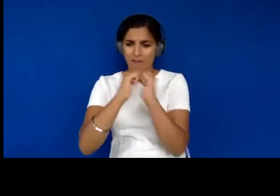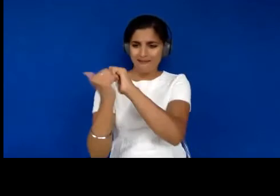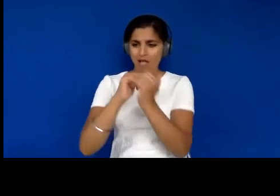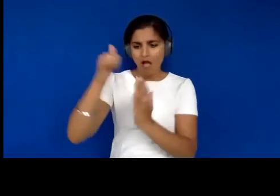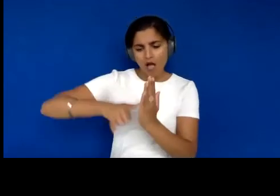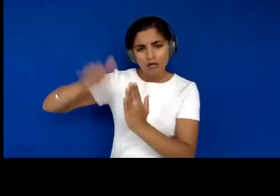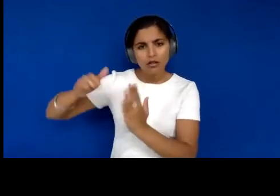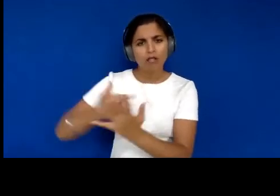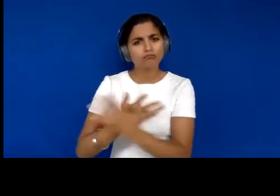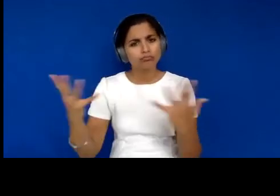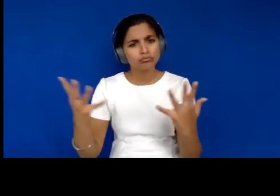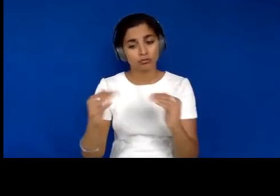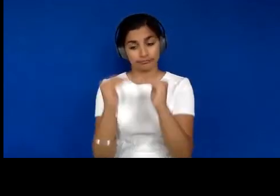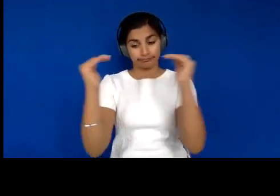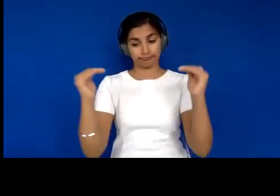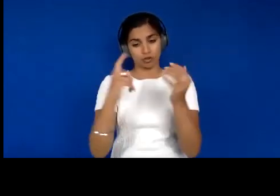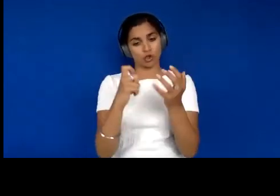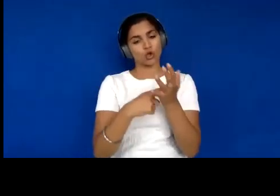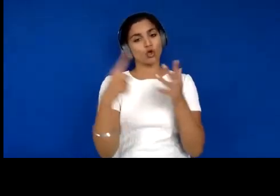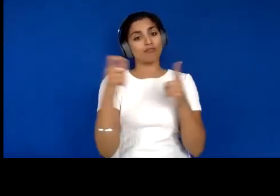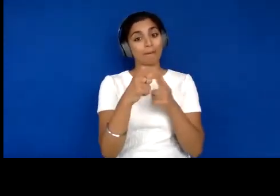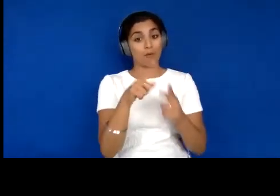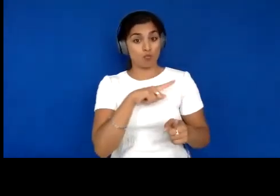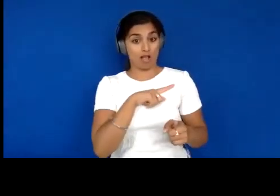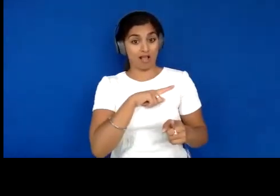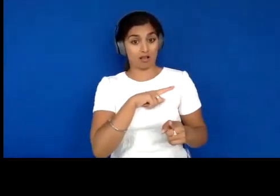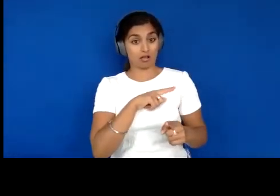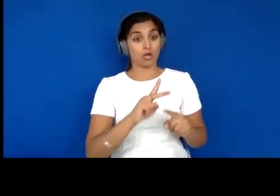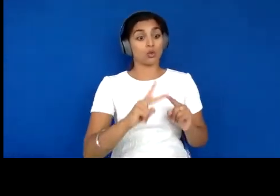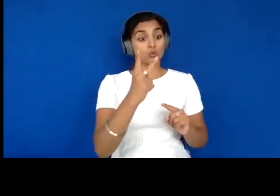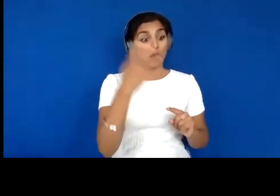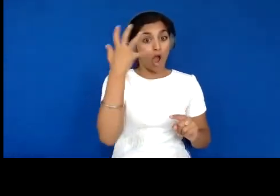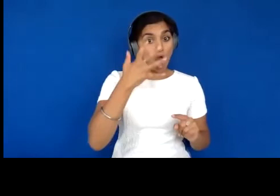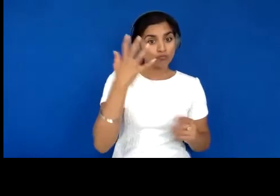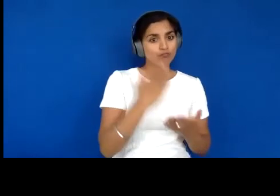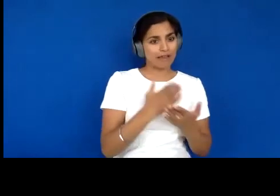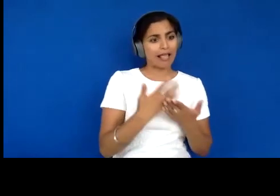countries more publications about disability have been written edited and